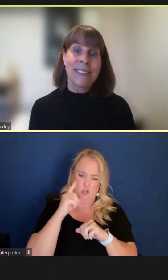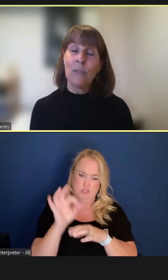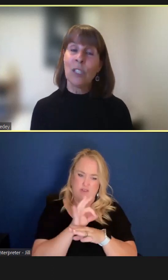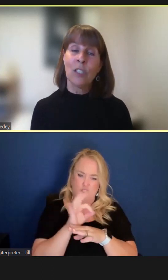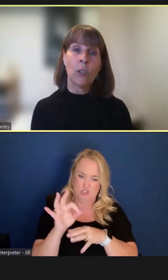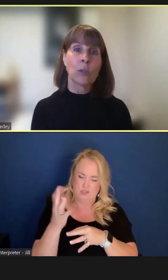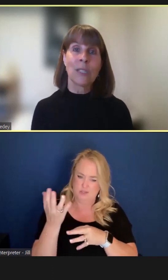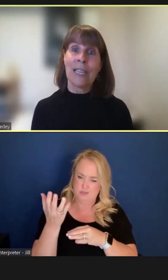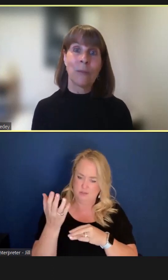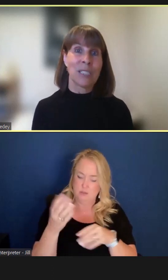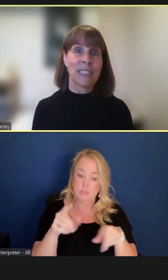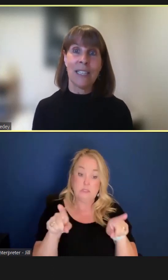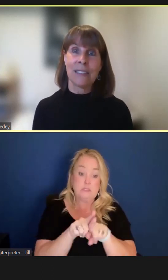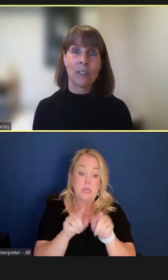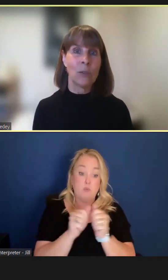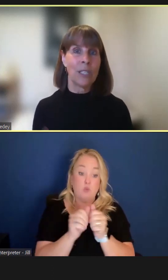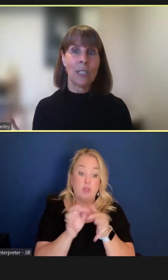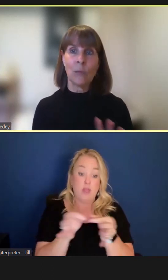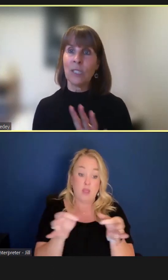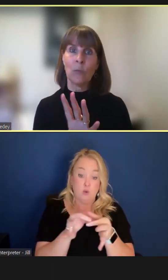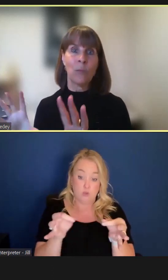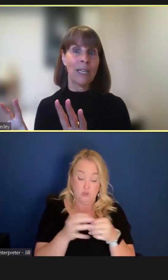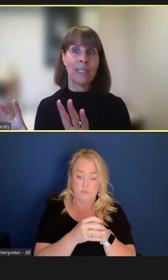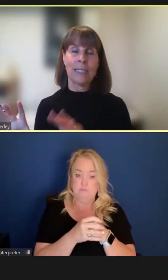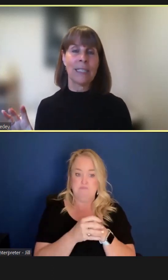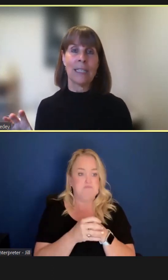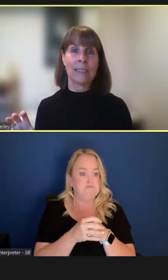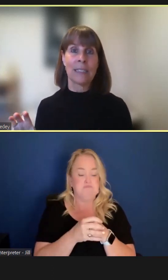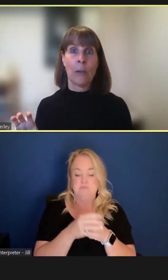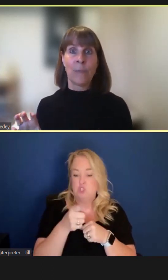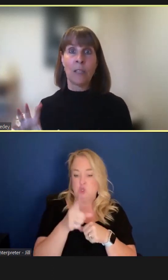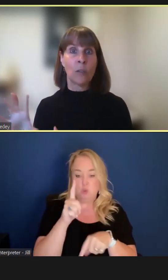thing goes with language tests you can't be combining a test that looked at